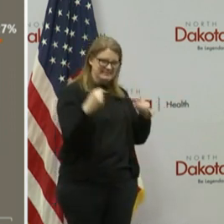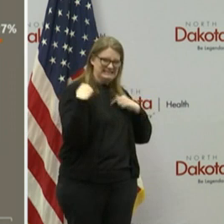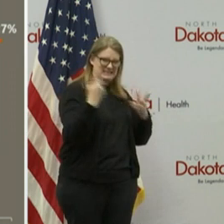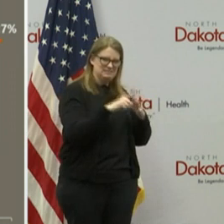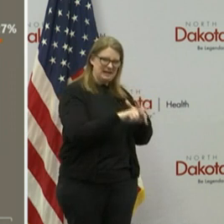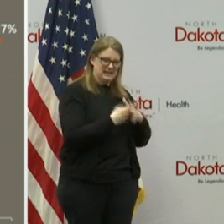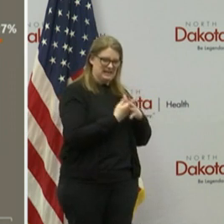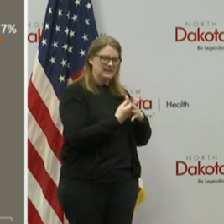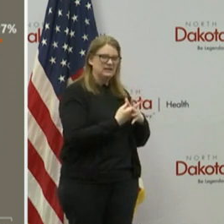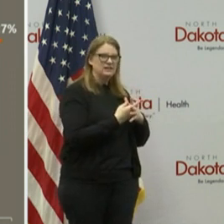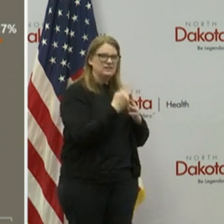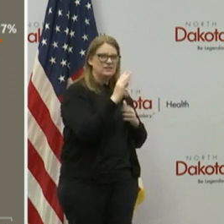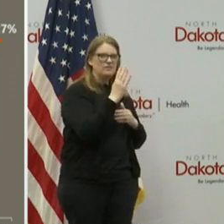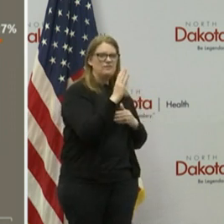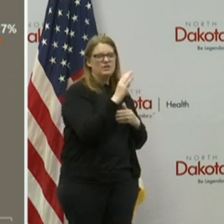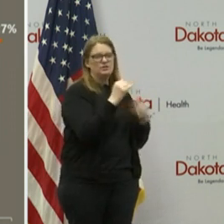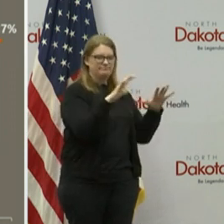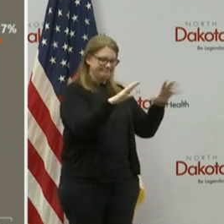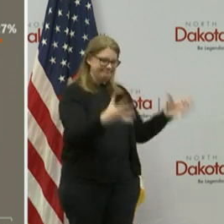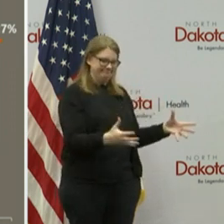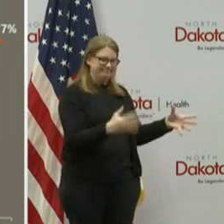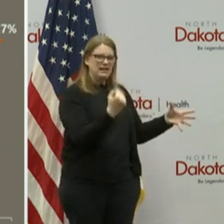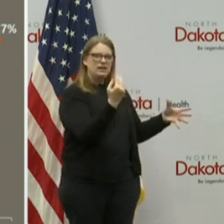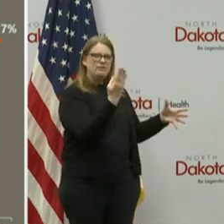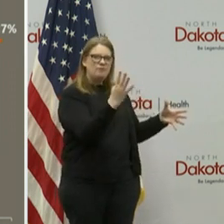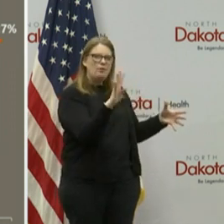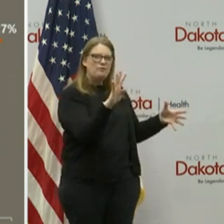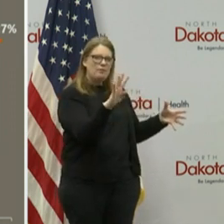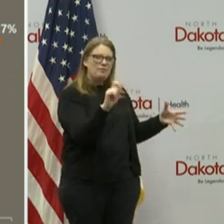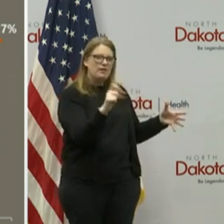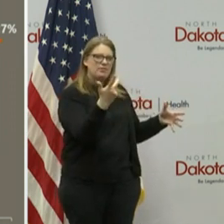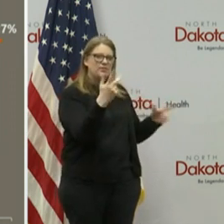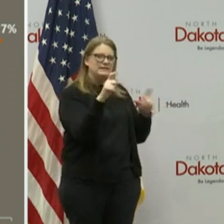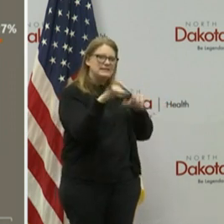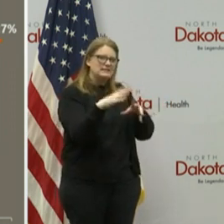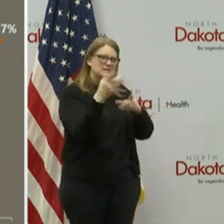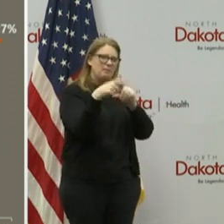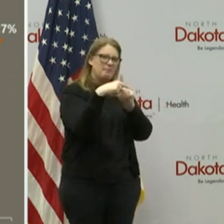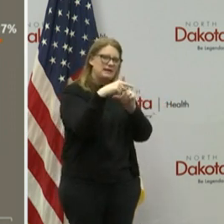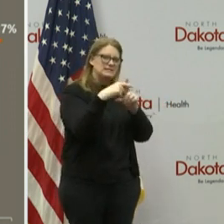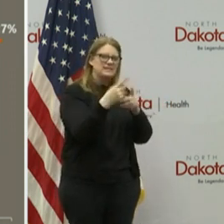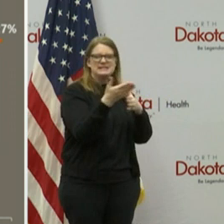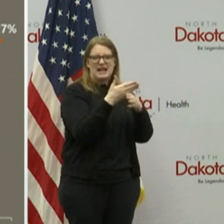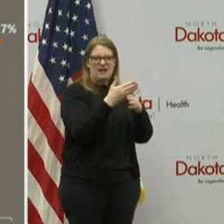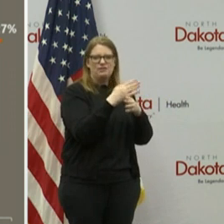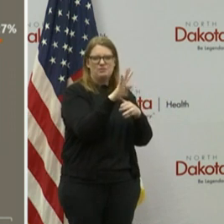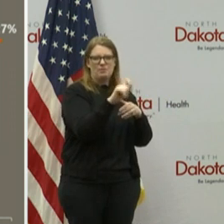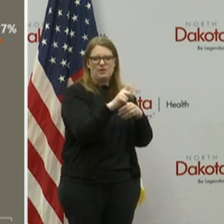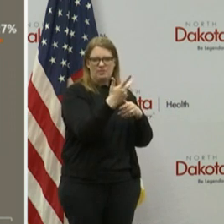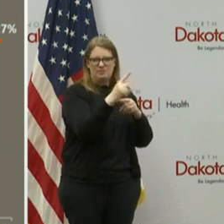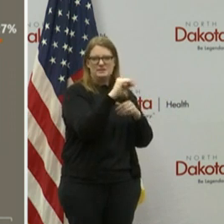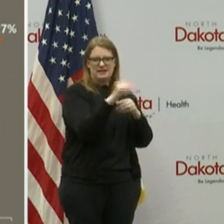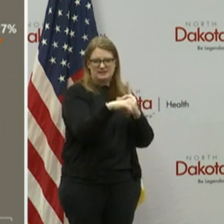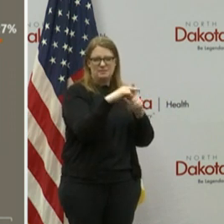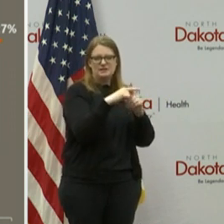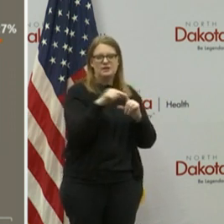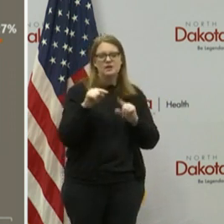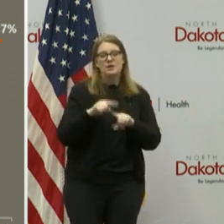FROM THE BEGINNING OF WHEN WE BEGAN HAVING POSITIVES IN NORTH DAKOTA. THIS IS JUST IN THE LAST TWO WEEKS. WE ALL OF THE TESTS AND ALL OF